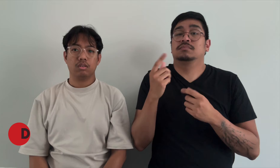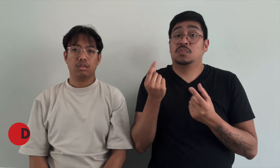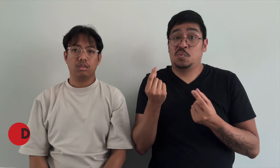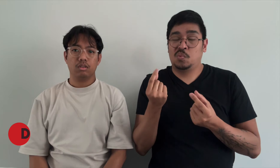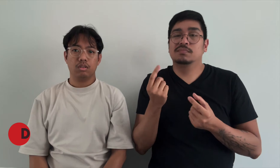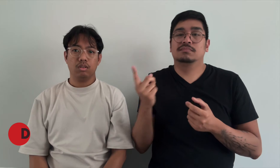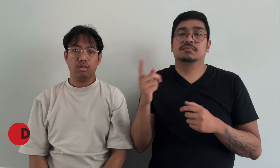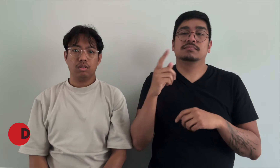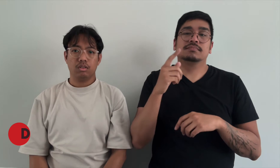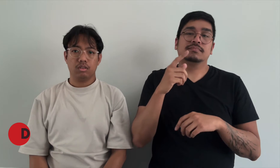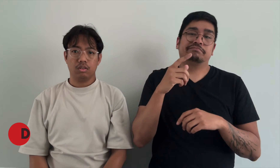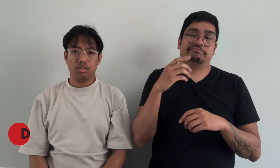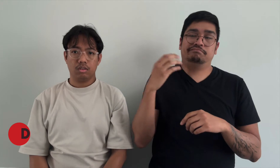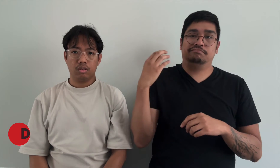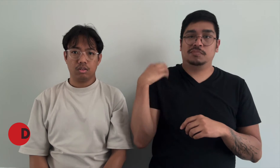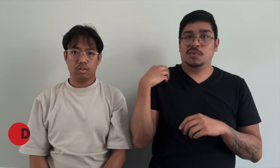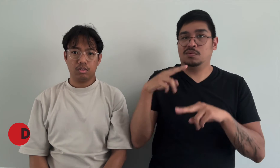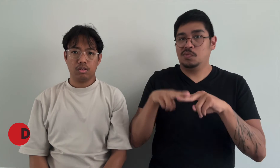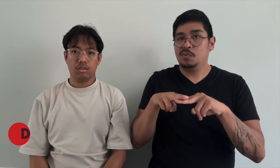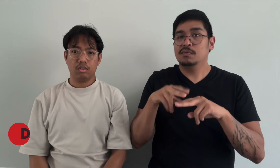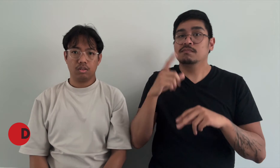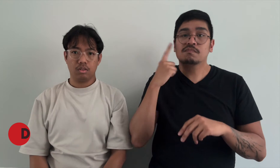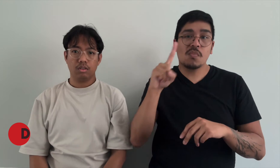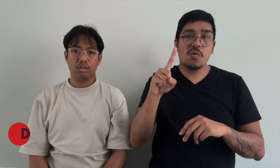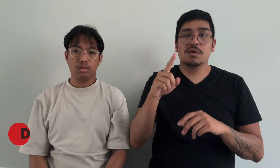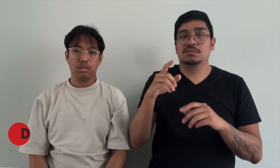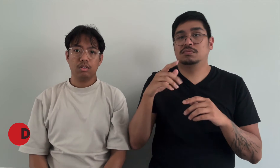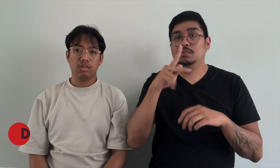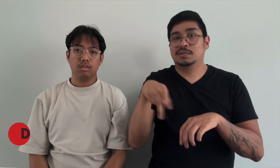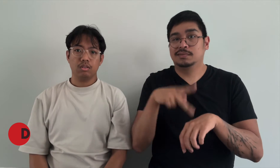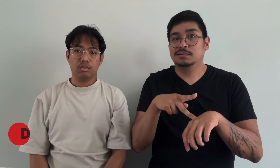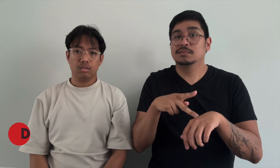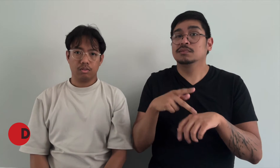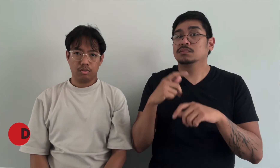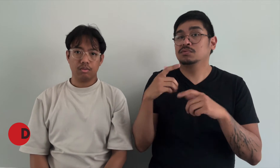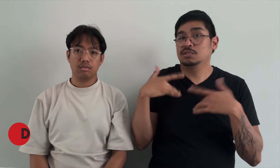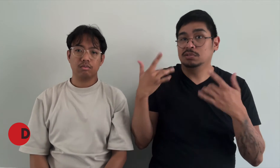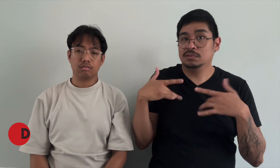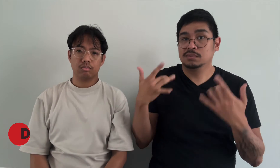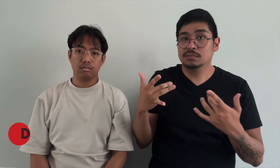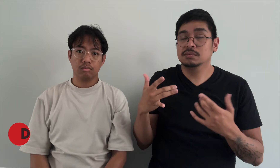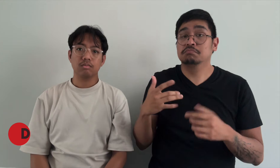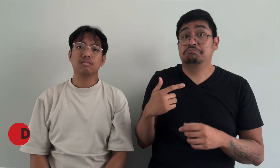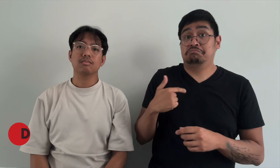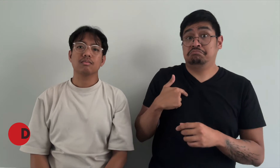Now we are co-Chair of the Philippines event.